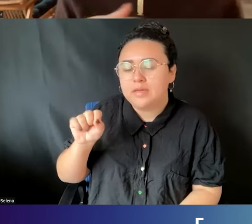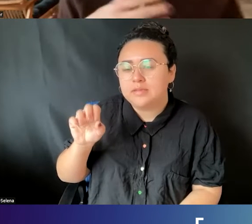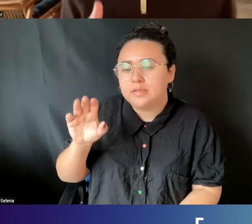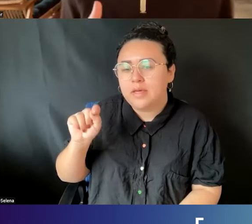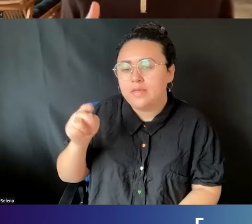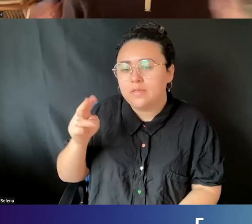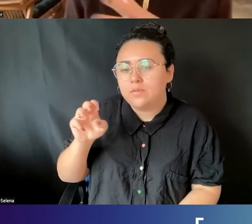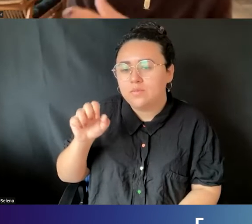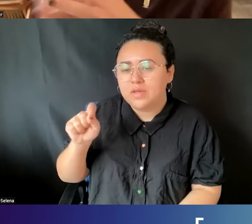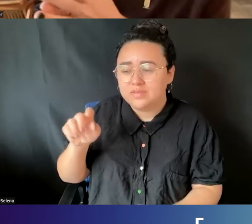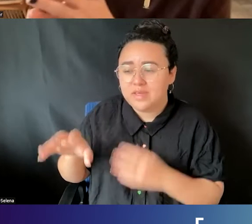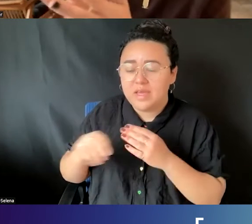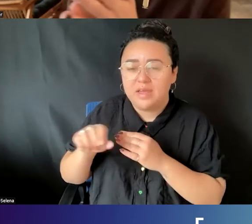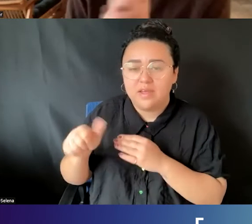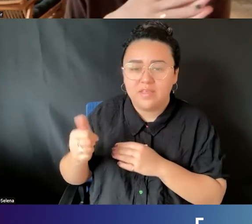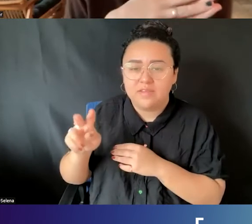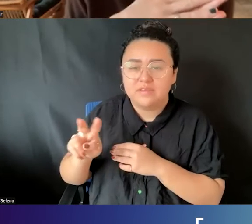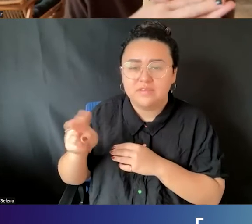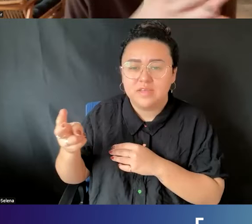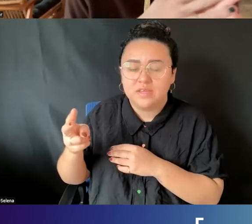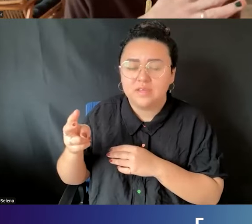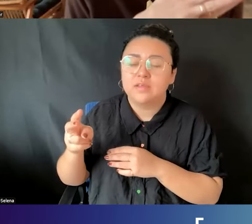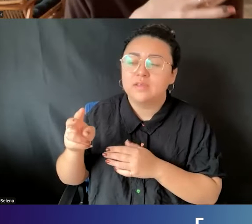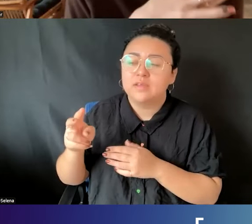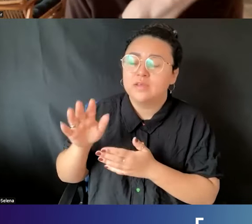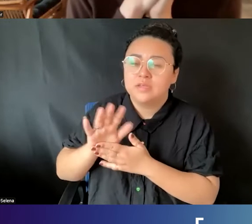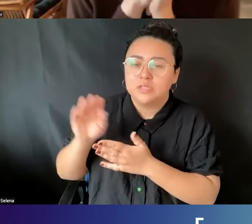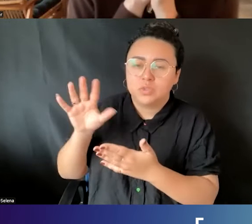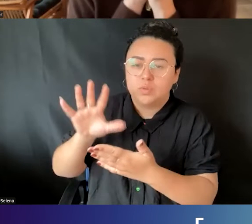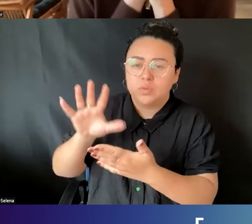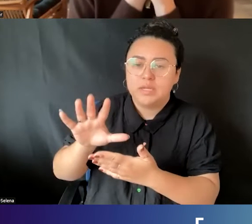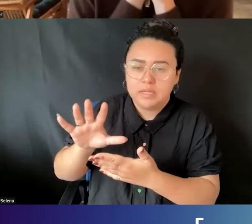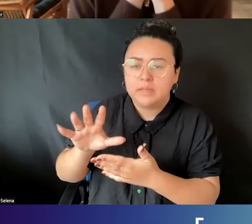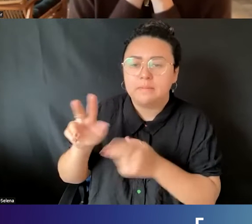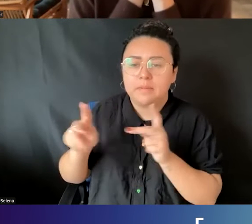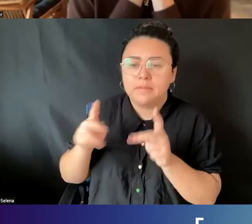And we were finding, I think, that people had been quick to pigeonhole like this is a film that's going to just resonate with